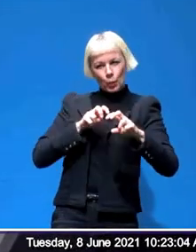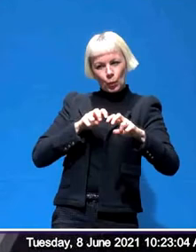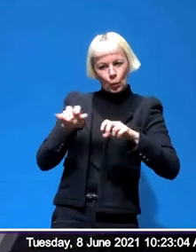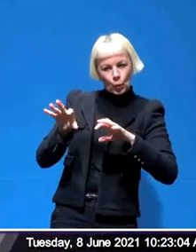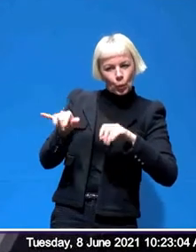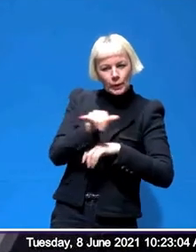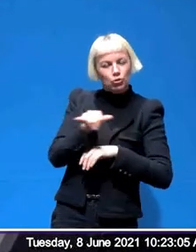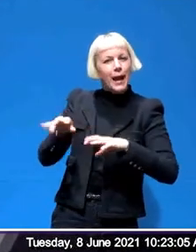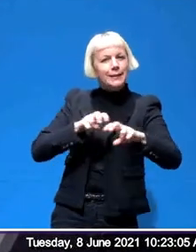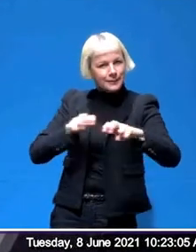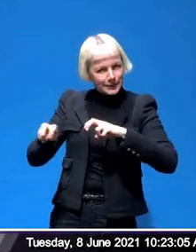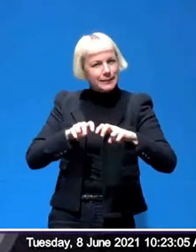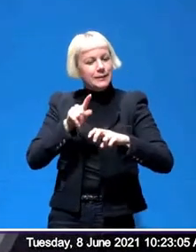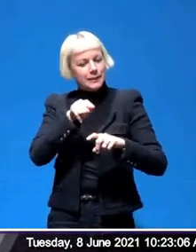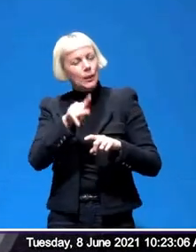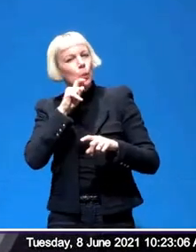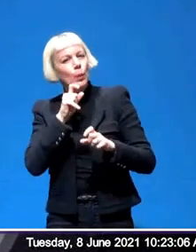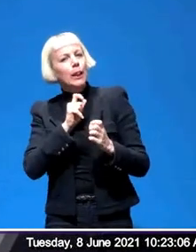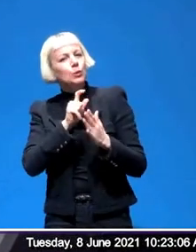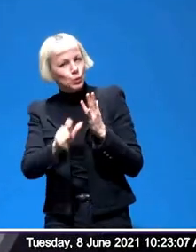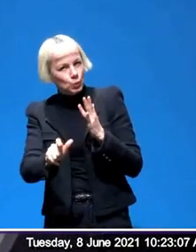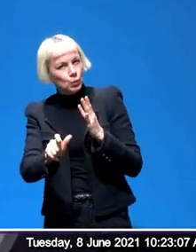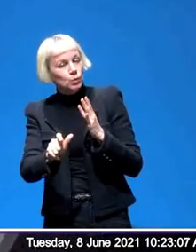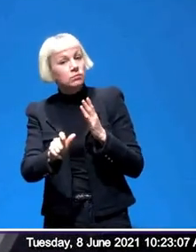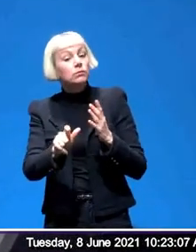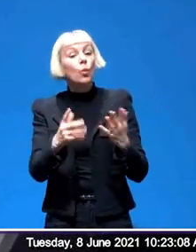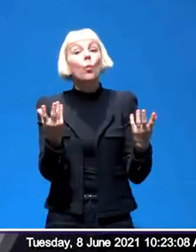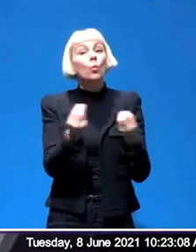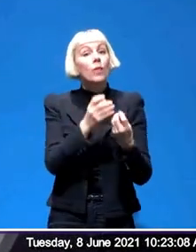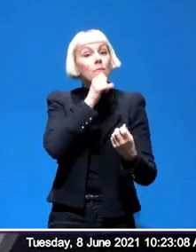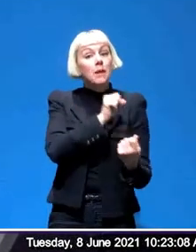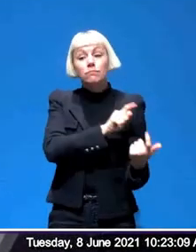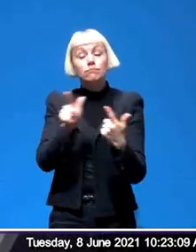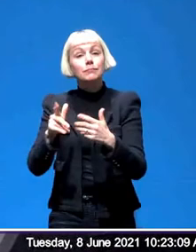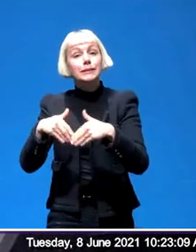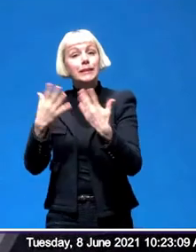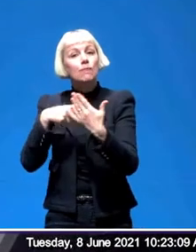I organised for Daniel to go to a different day option to the other three residents at N Street.